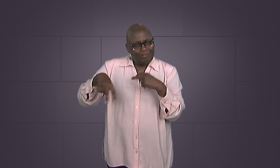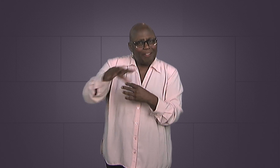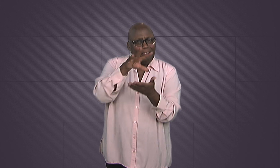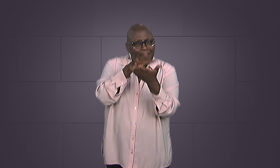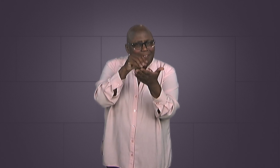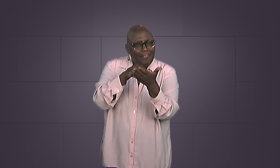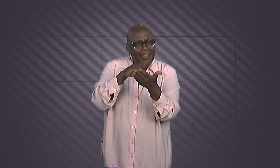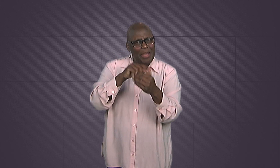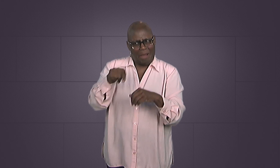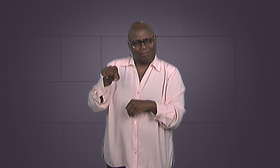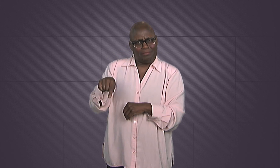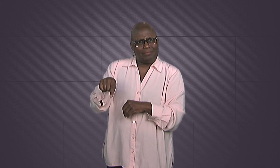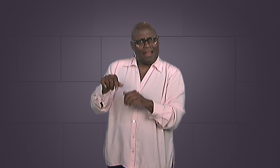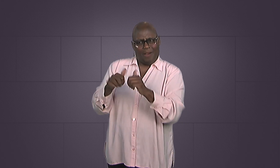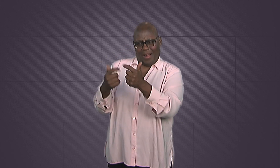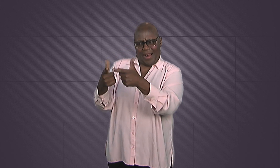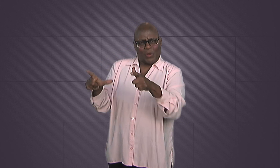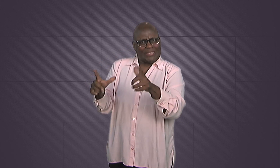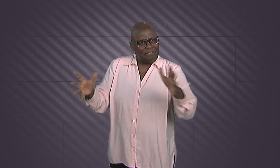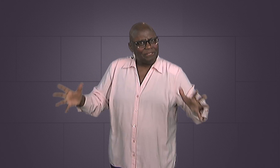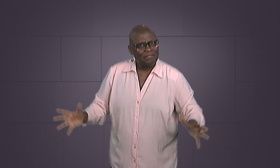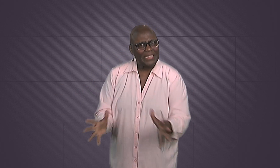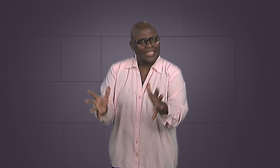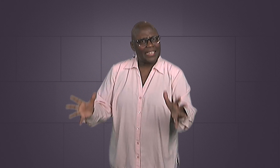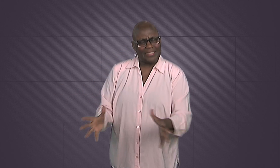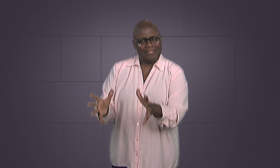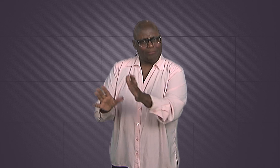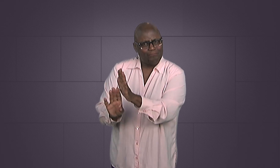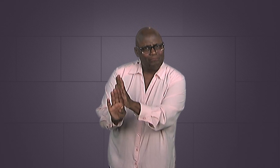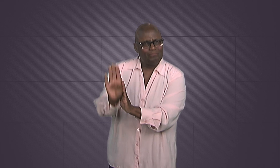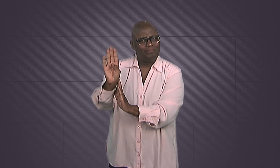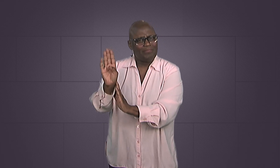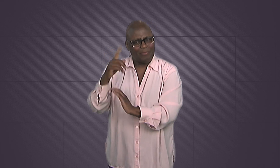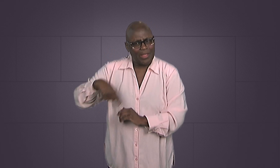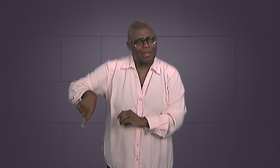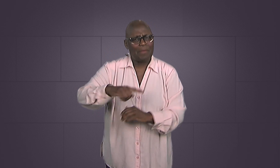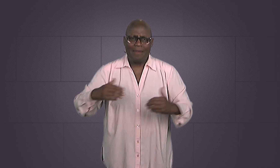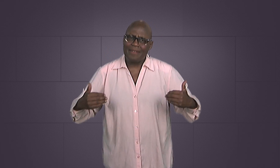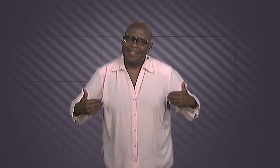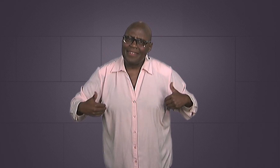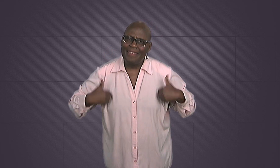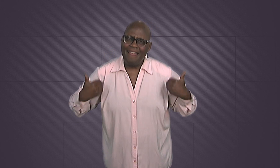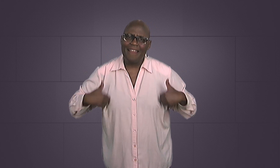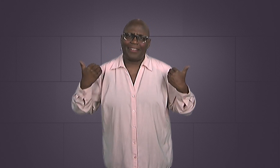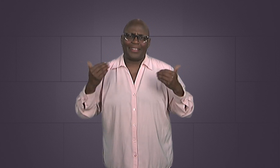about how to facilitate both ASL and spoken English for young children.